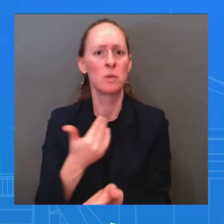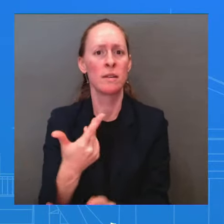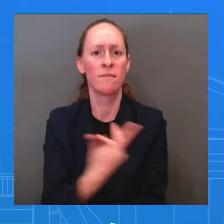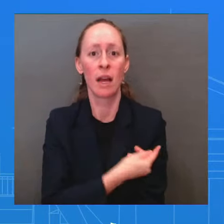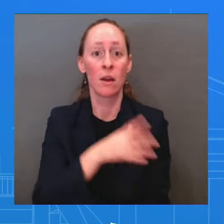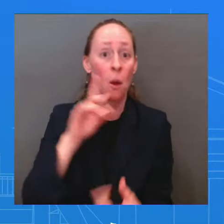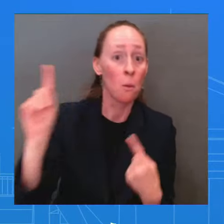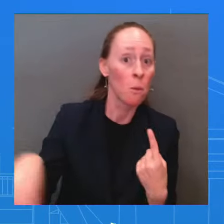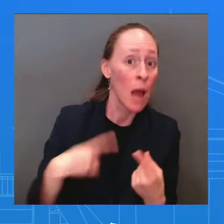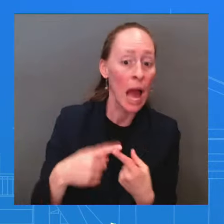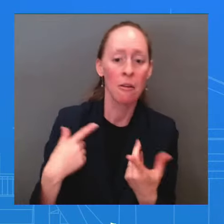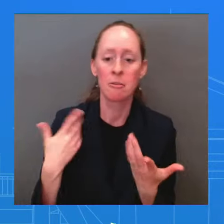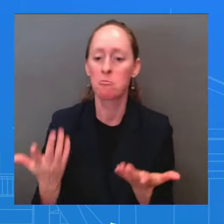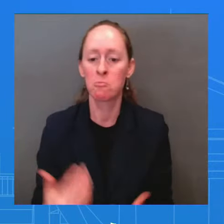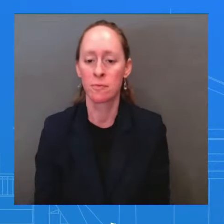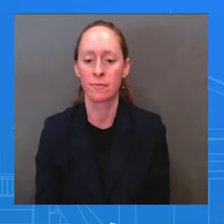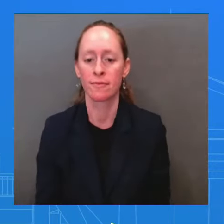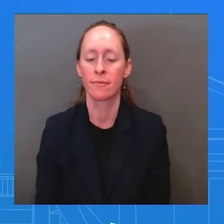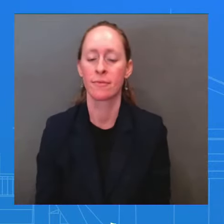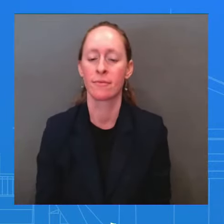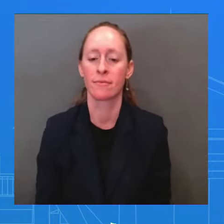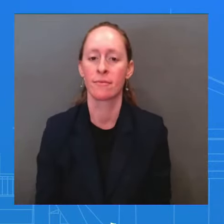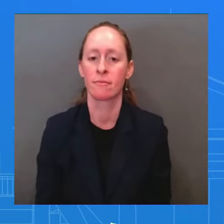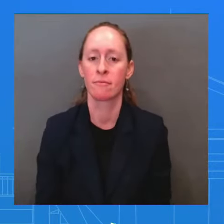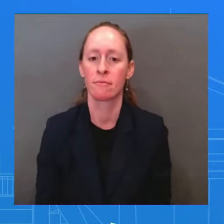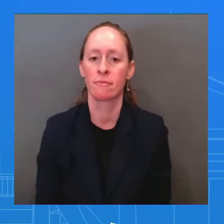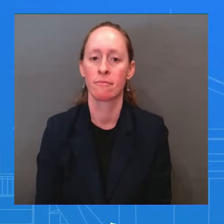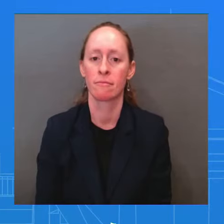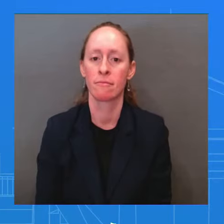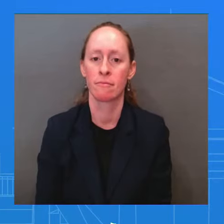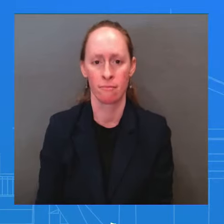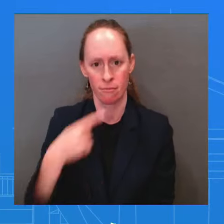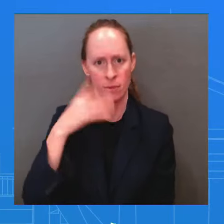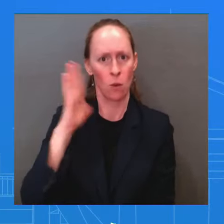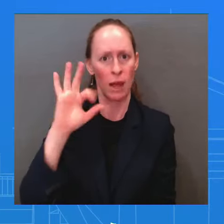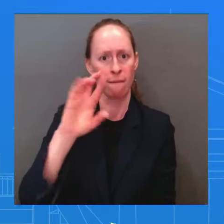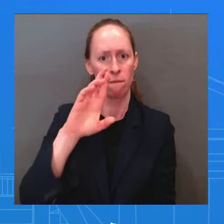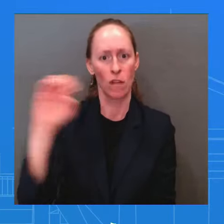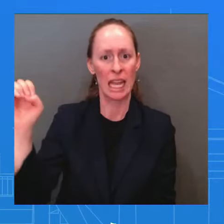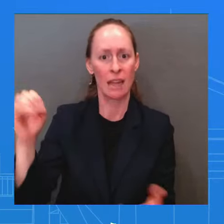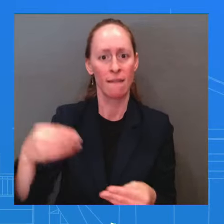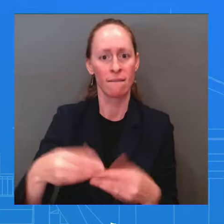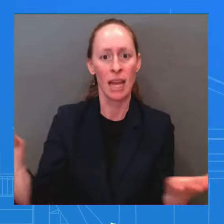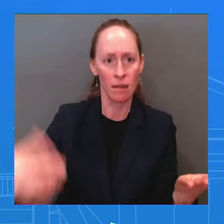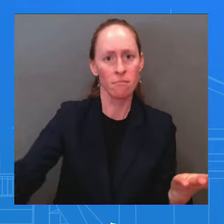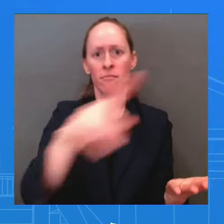that there will be free vaccines this round for uninsured Americans and through the Bridge Program.